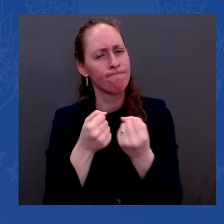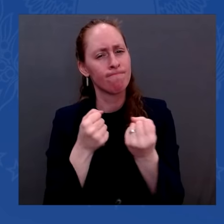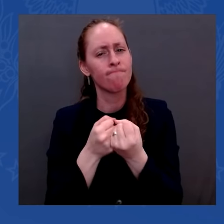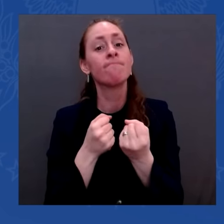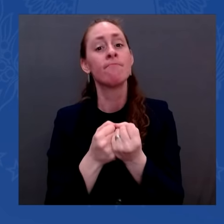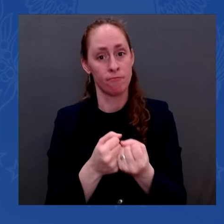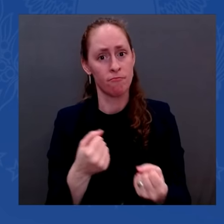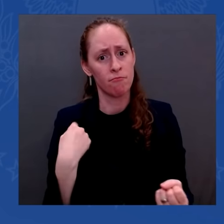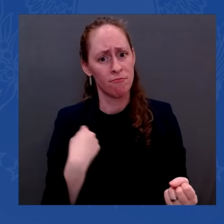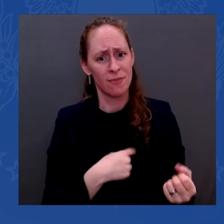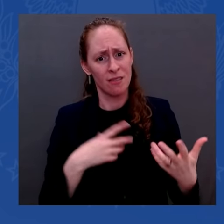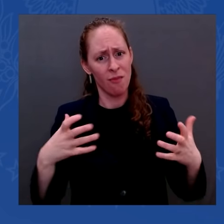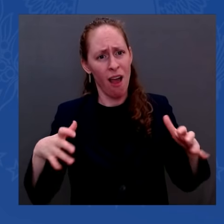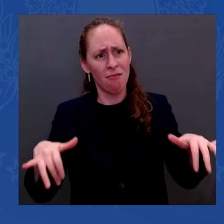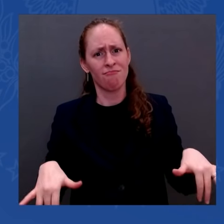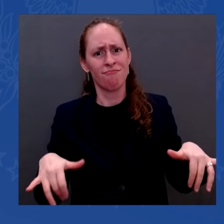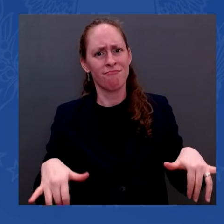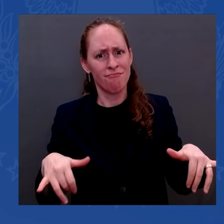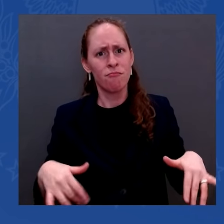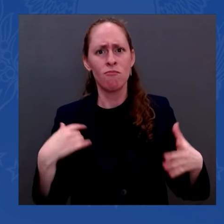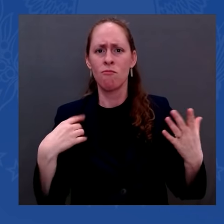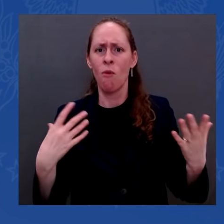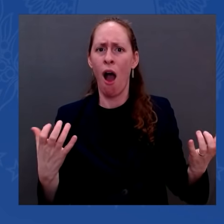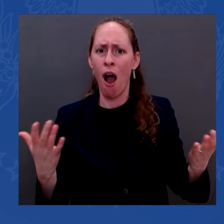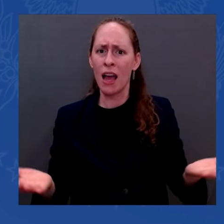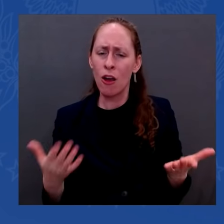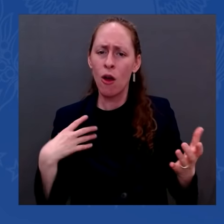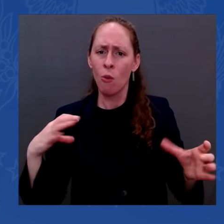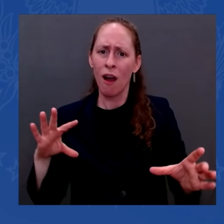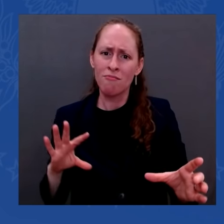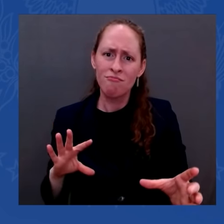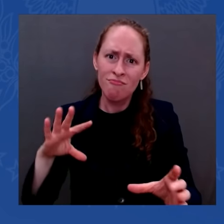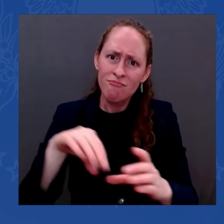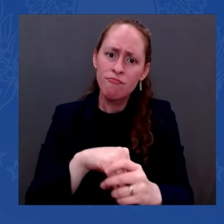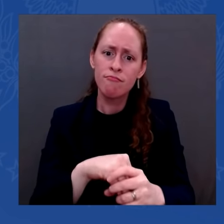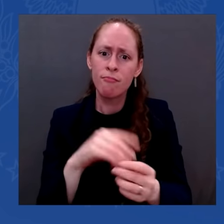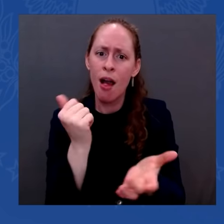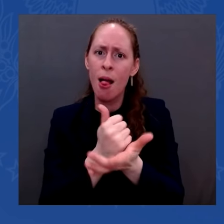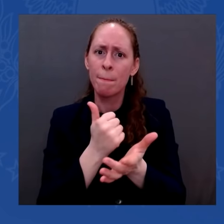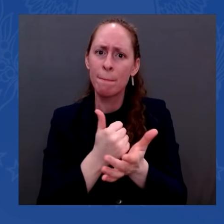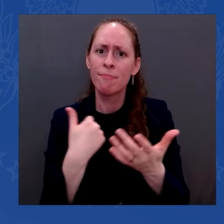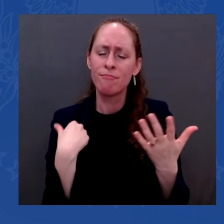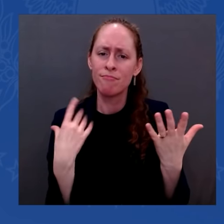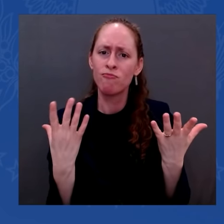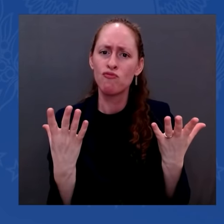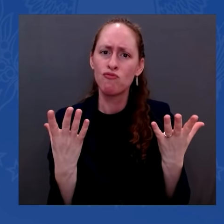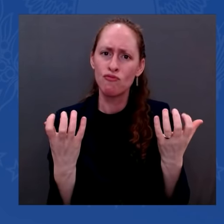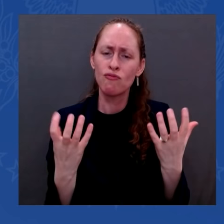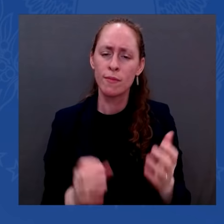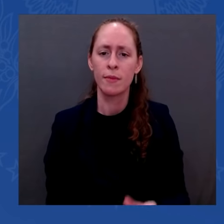what it means to us to have a prosperous economy. Thank you, Mr. President. The President: Well, thank you.